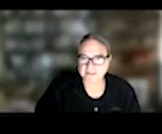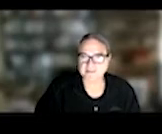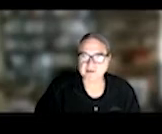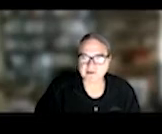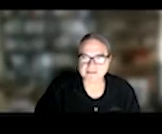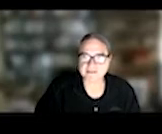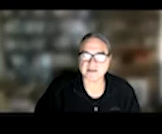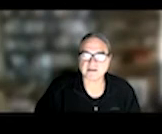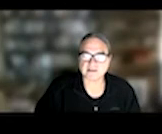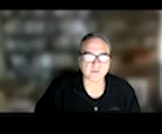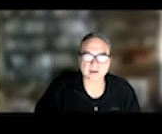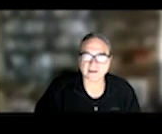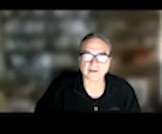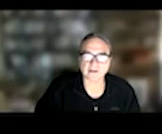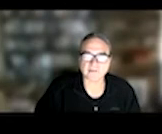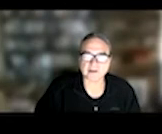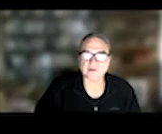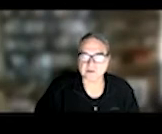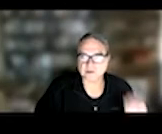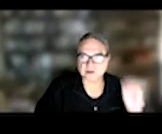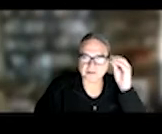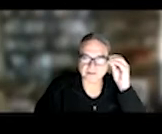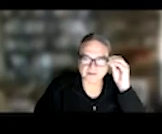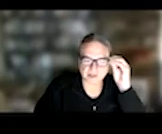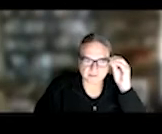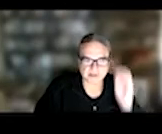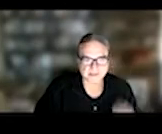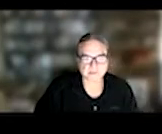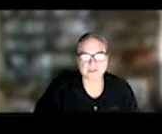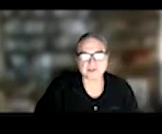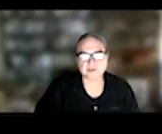needs to be addressed as well and we don't do nearly as good a job at that as we should.